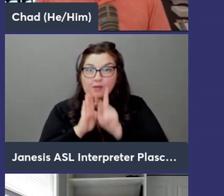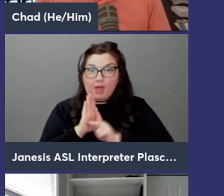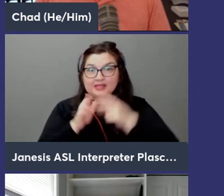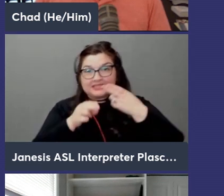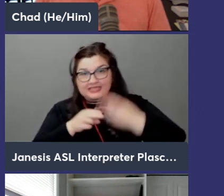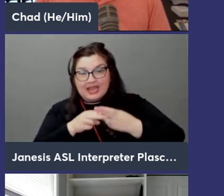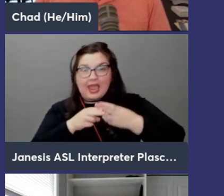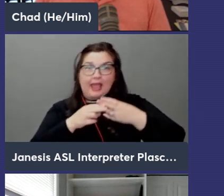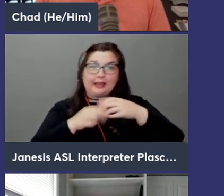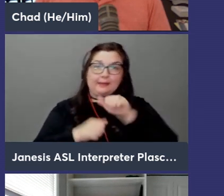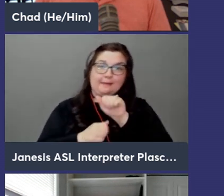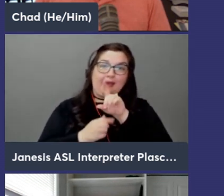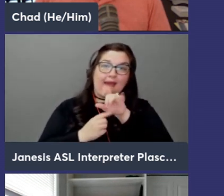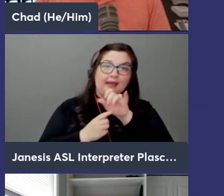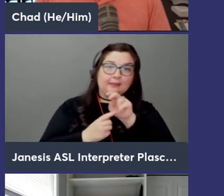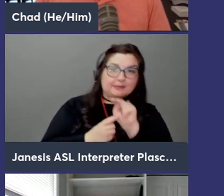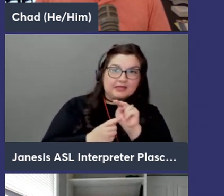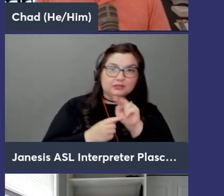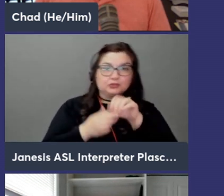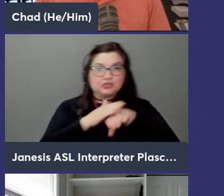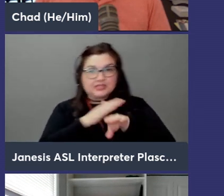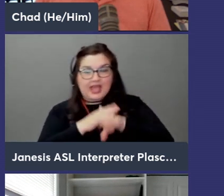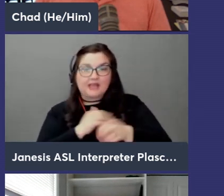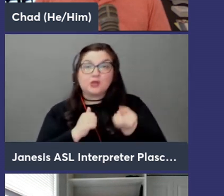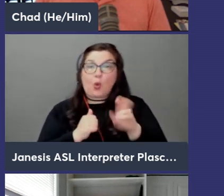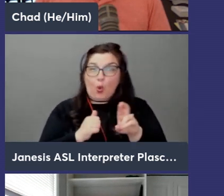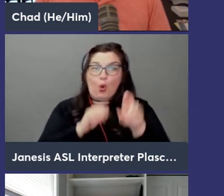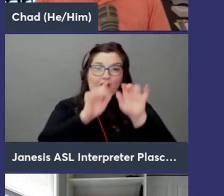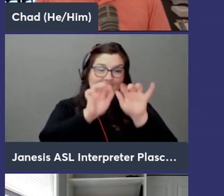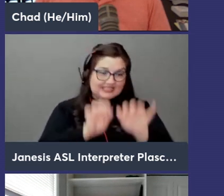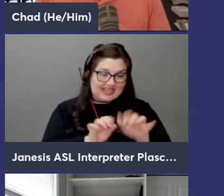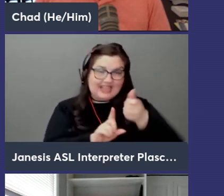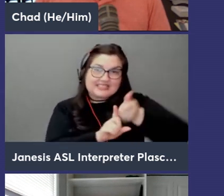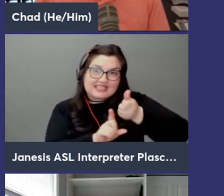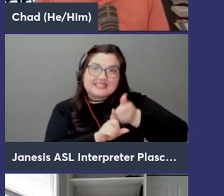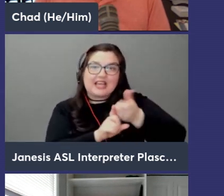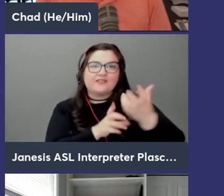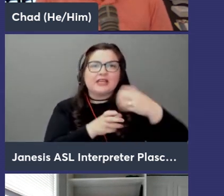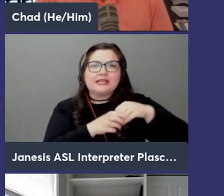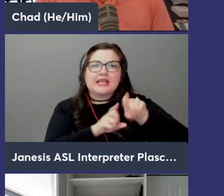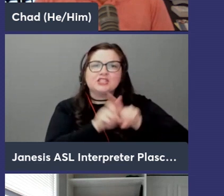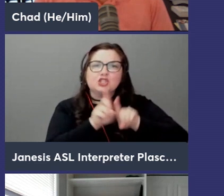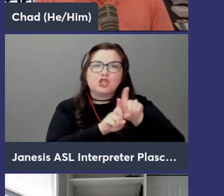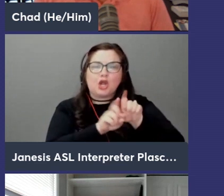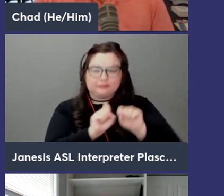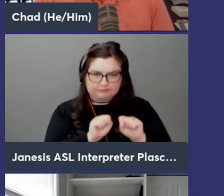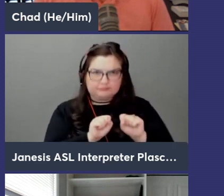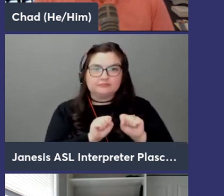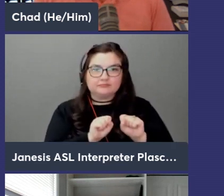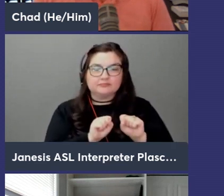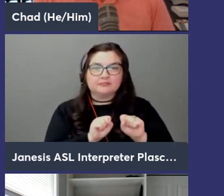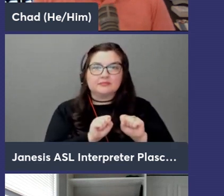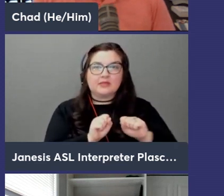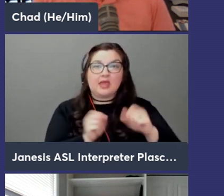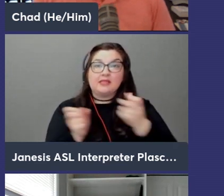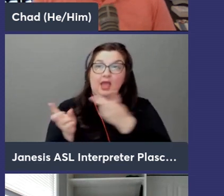or the policy text contains a star in it, and then I wanna return the name of those policies.